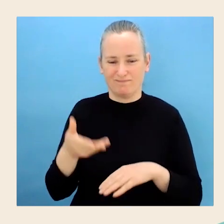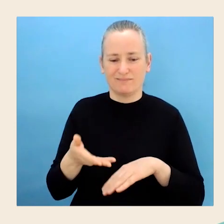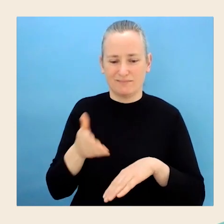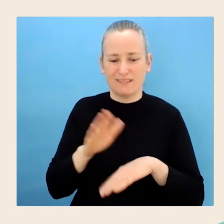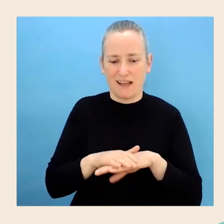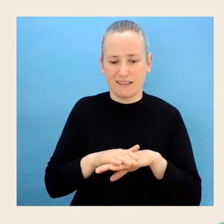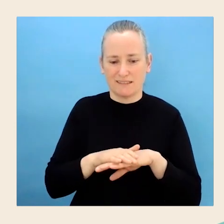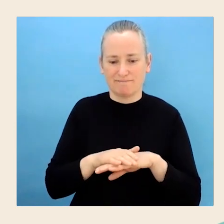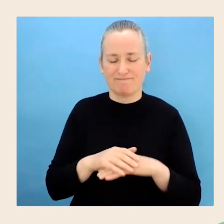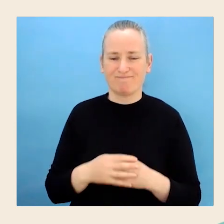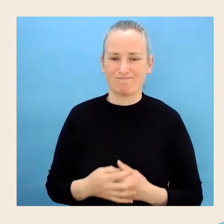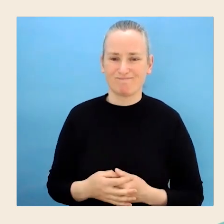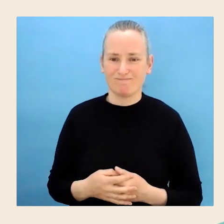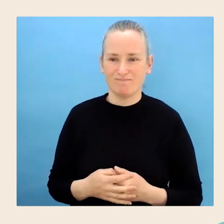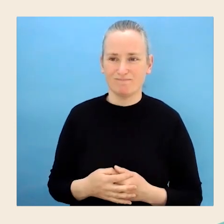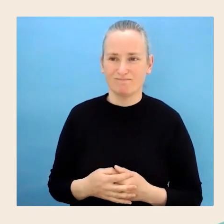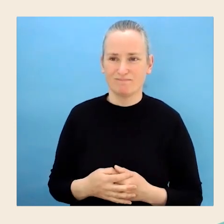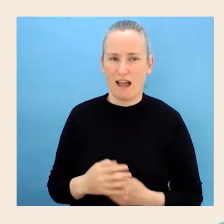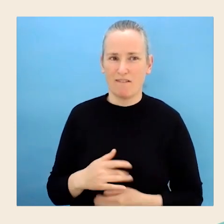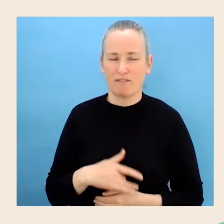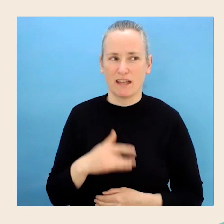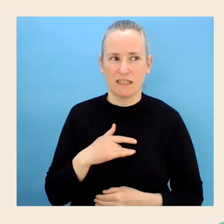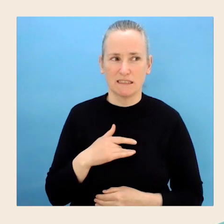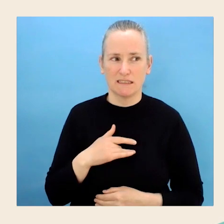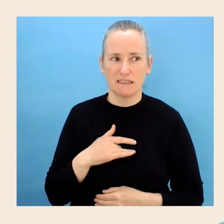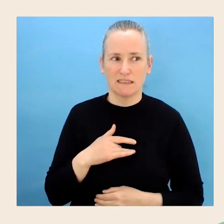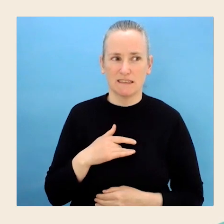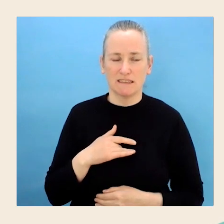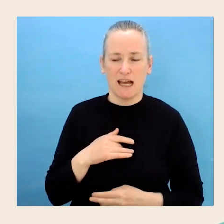And I just felt like I needed to honour that dare.